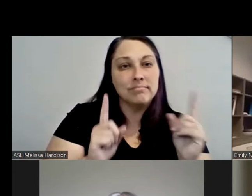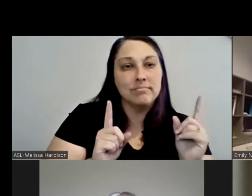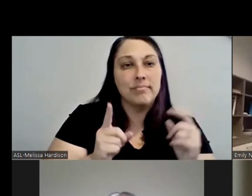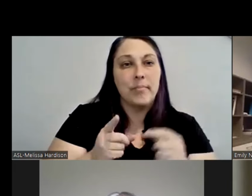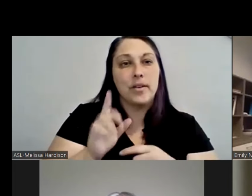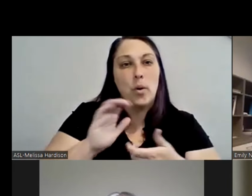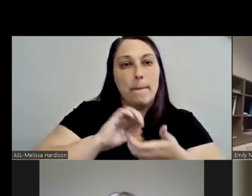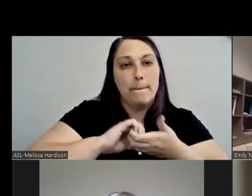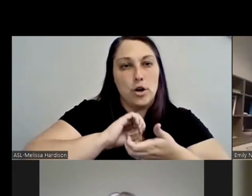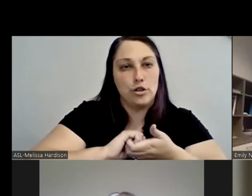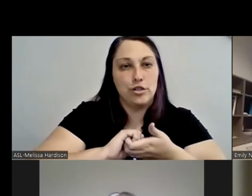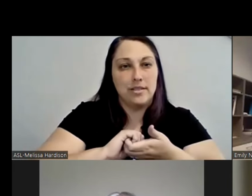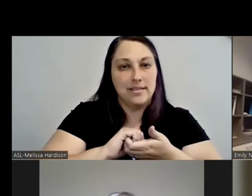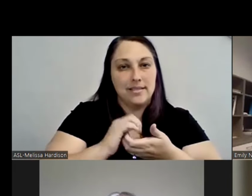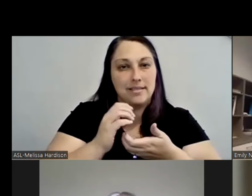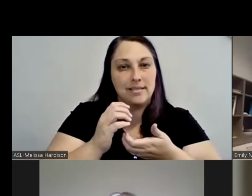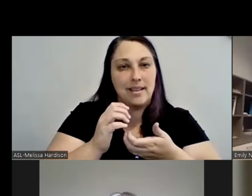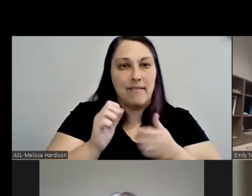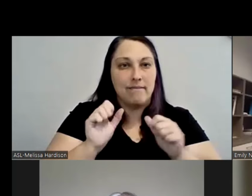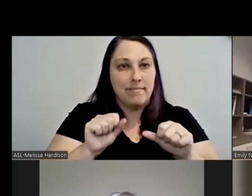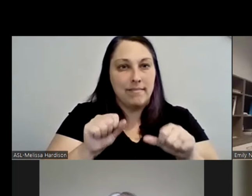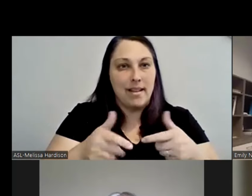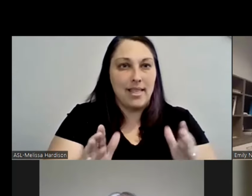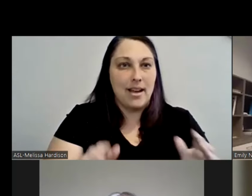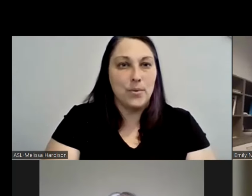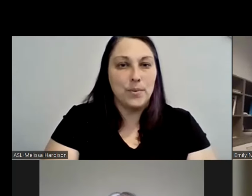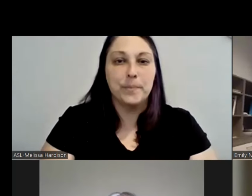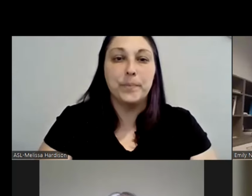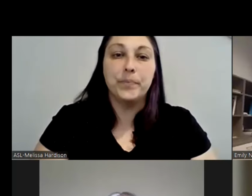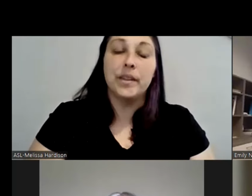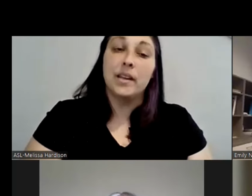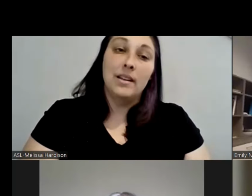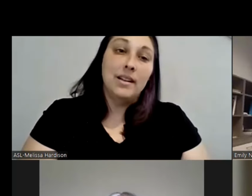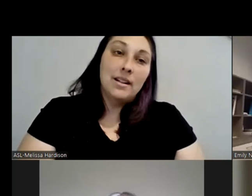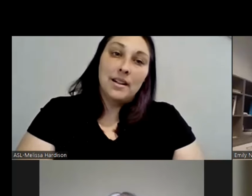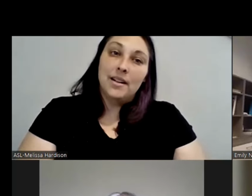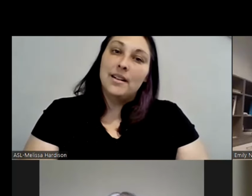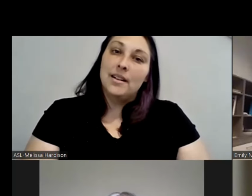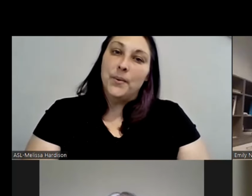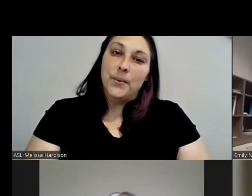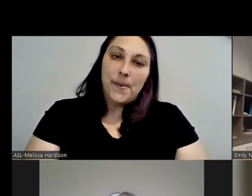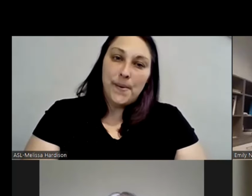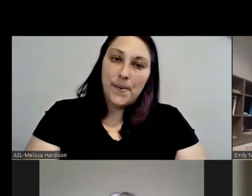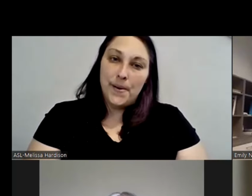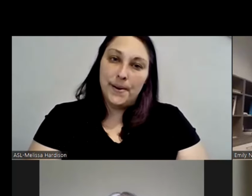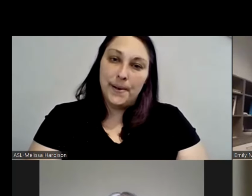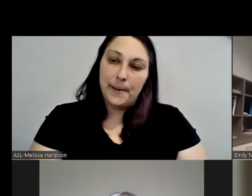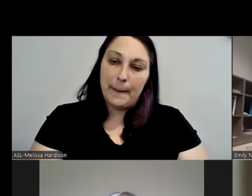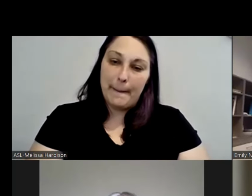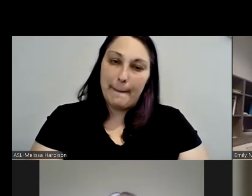If you look at the house in the picture, you can see that it has a lot of stairs, no other way to get into the house.